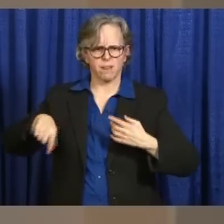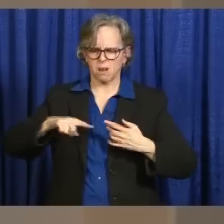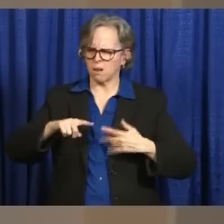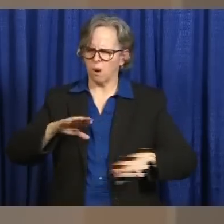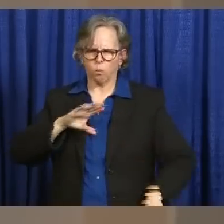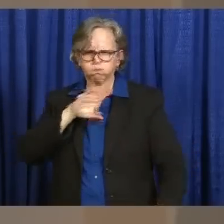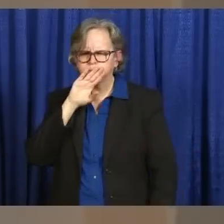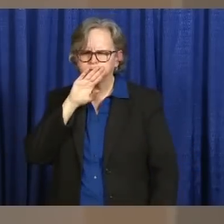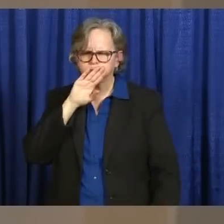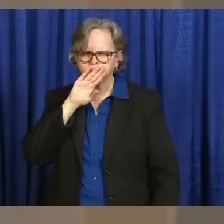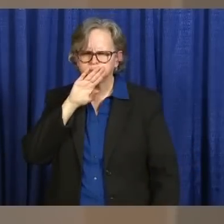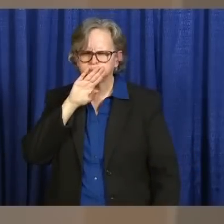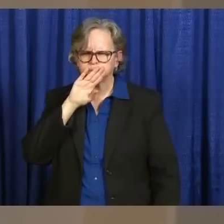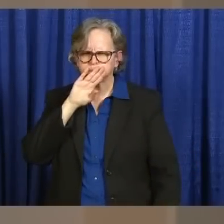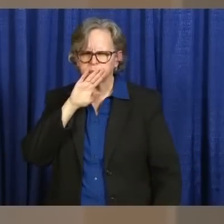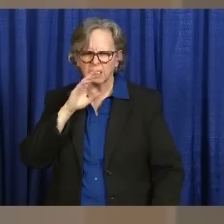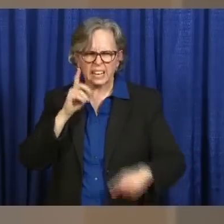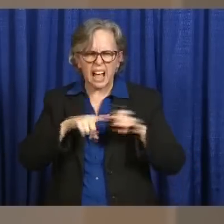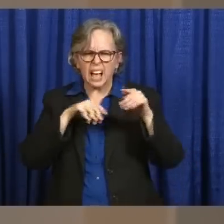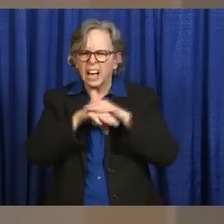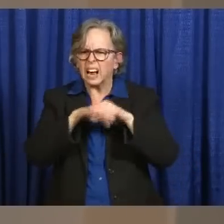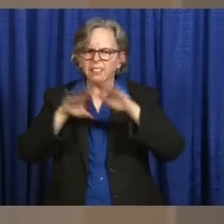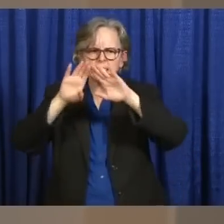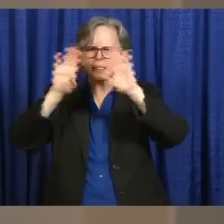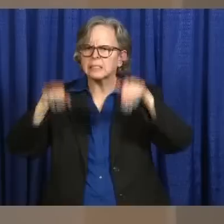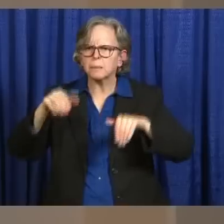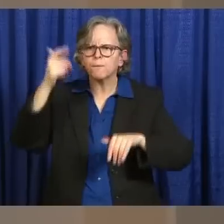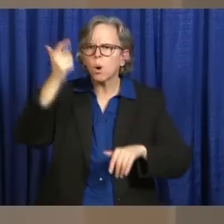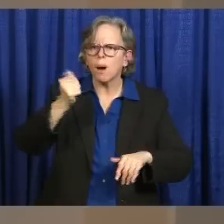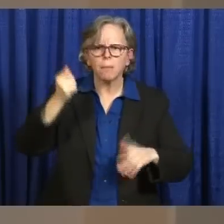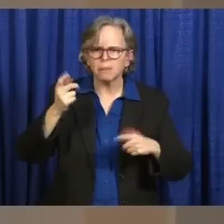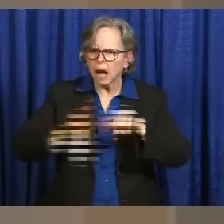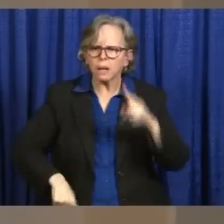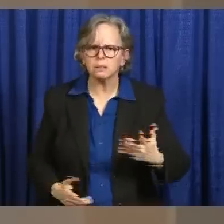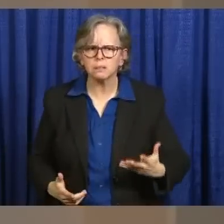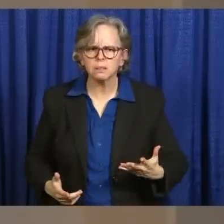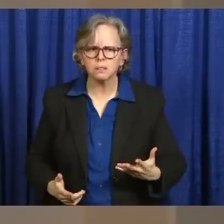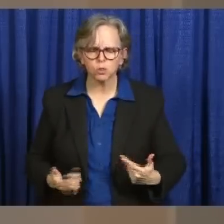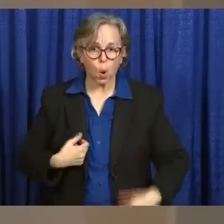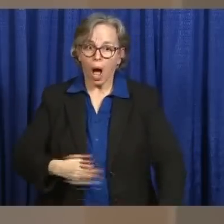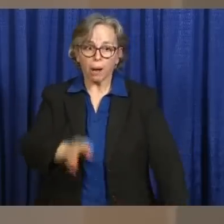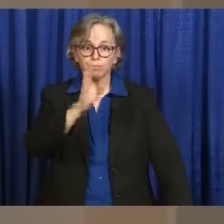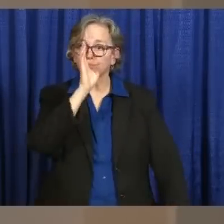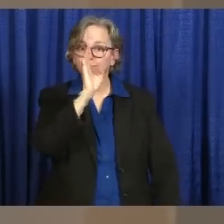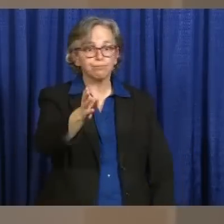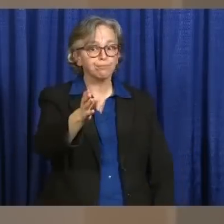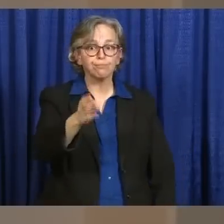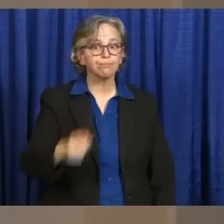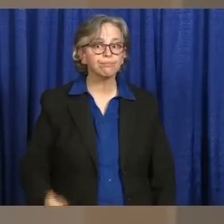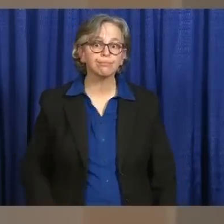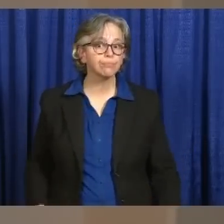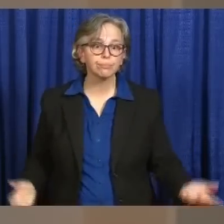OF CONGRESS AND THE LEGISLATURE AND THE MAYORS AND THE PUBLIC IN GENERAL HAVE BEEN COMMUNICATING WITH US THAT SOME OF THEM, MANY OF THEM, HAVE FRUSTRATION GETTING THROUGH ON